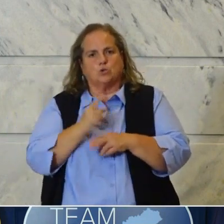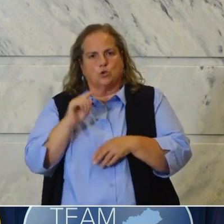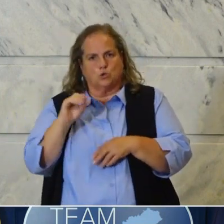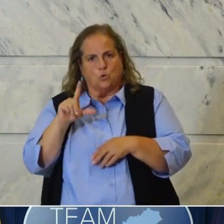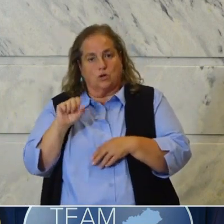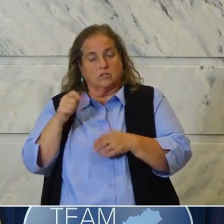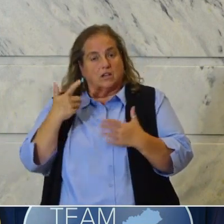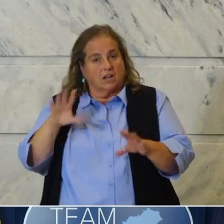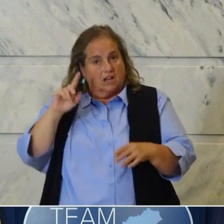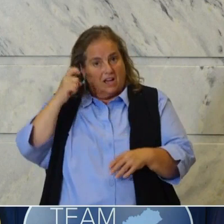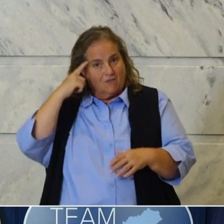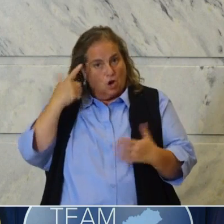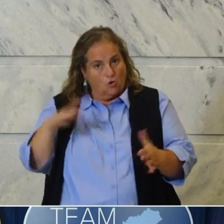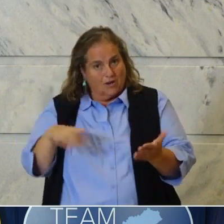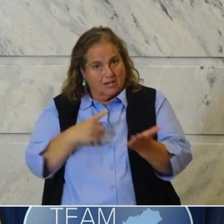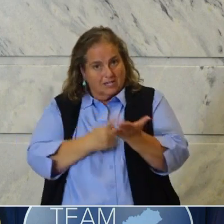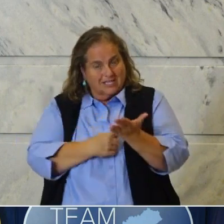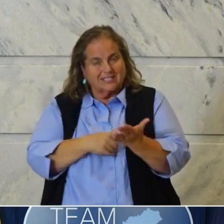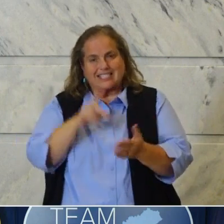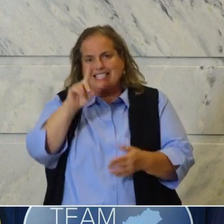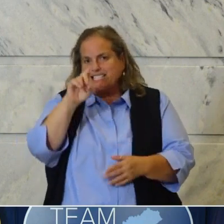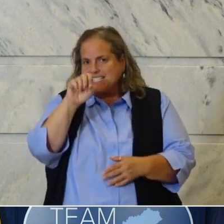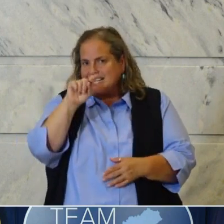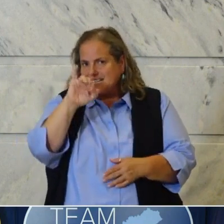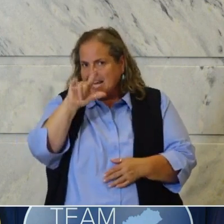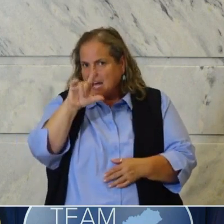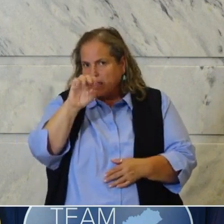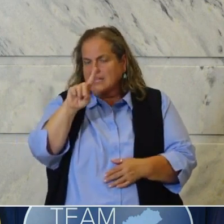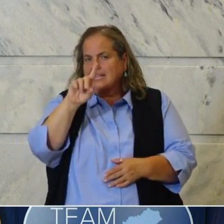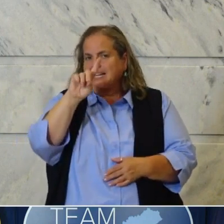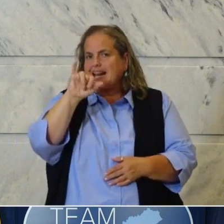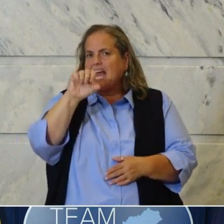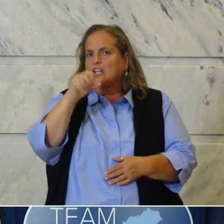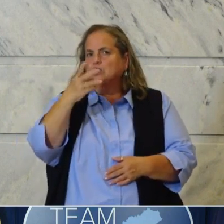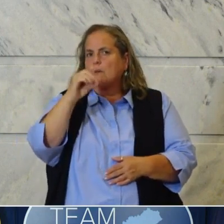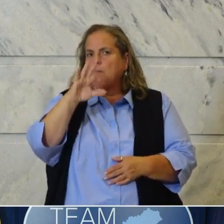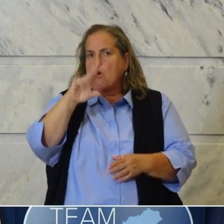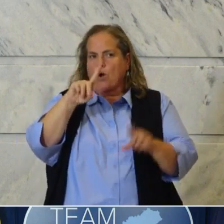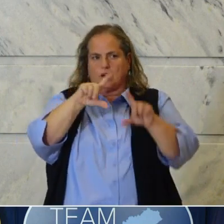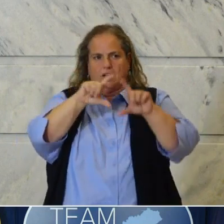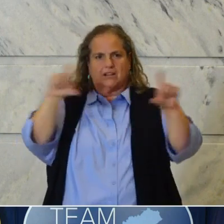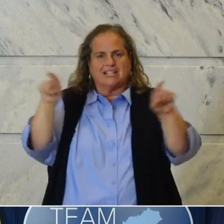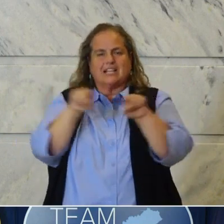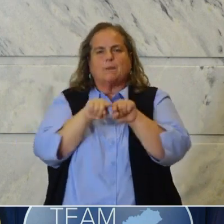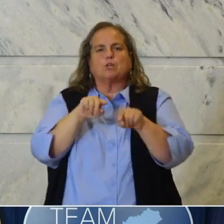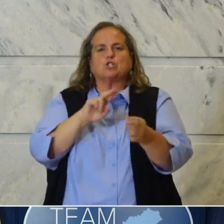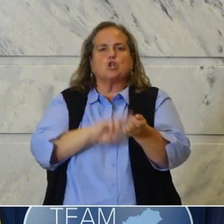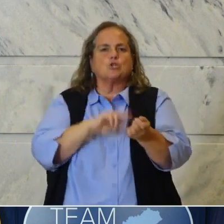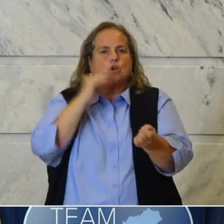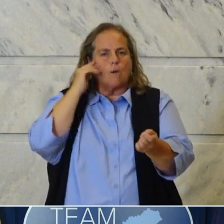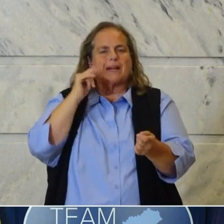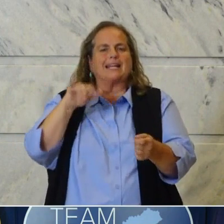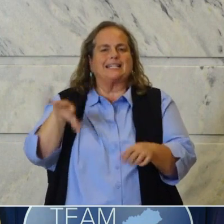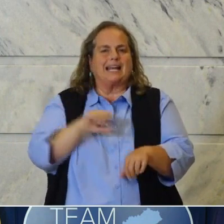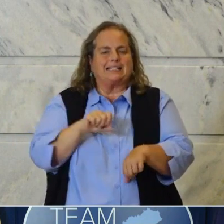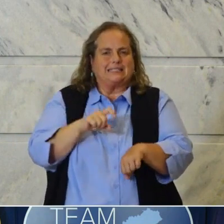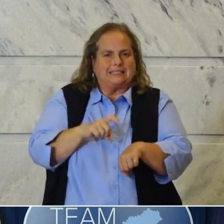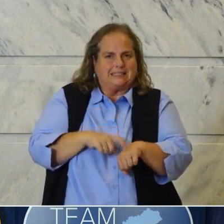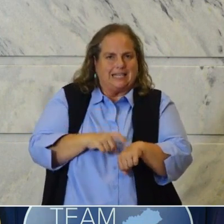talked about the details dashboard that will produce like we do for nursing homes. But that takes time for the epidemiologist to do really high